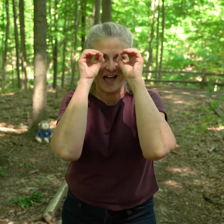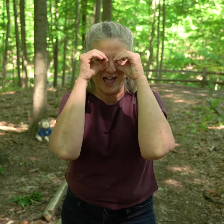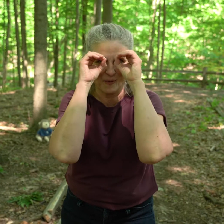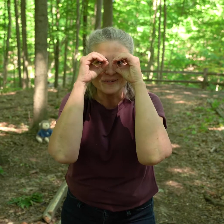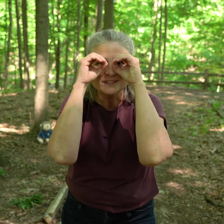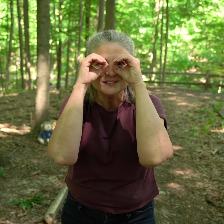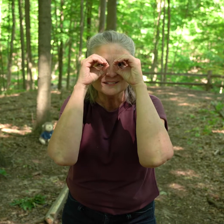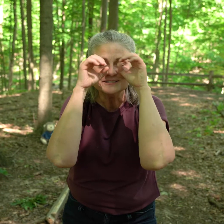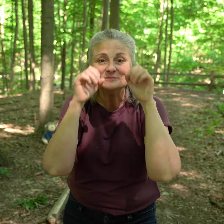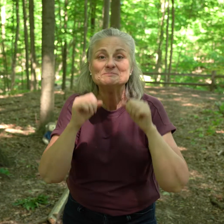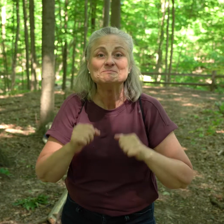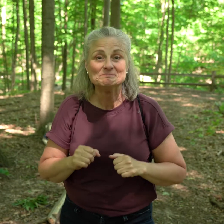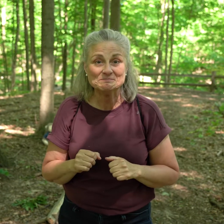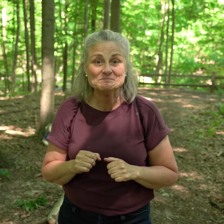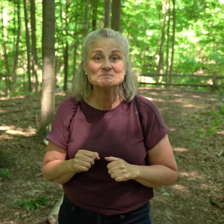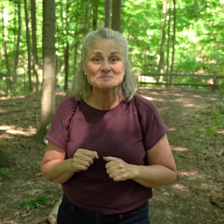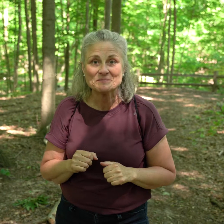Do you know the sign for owl? It's this.